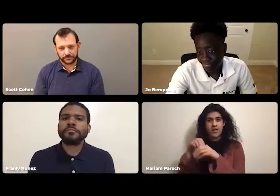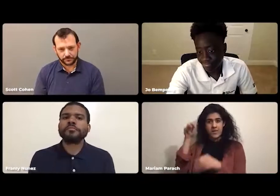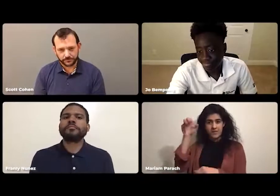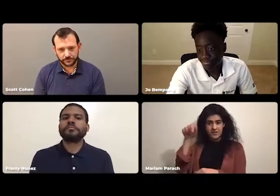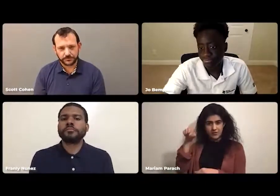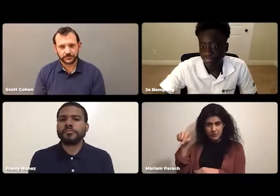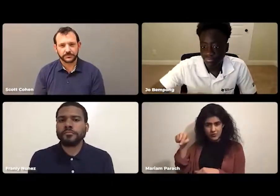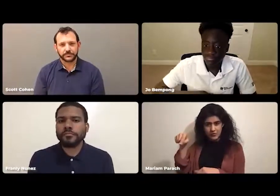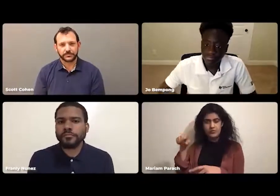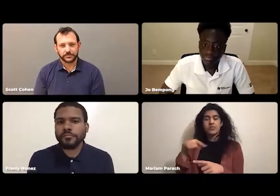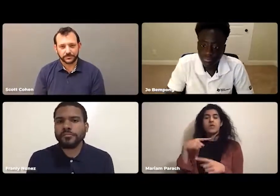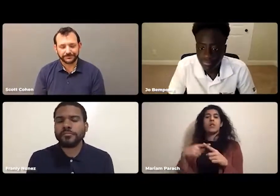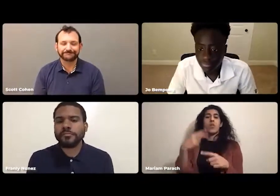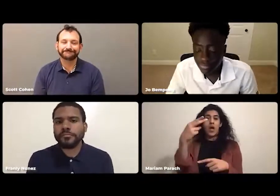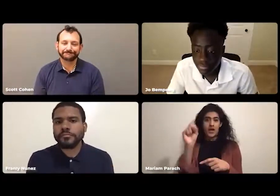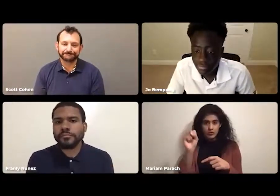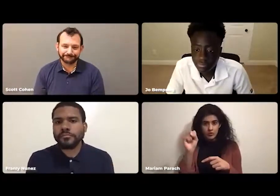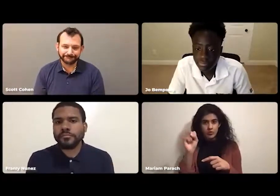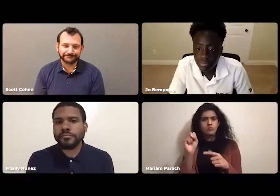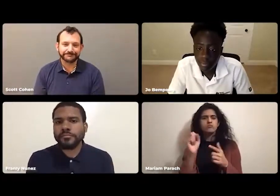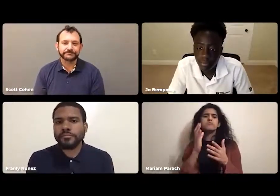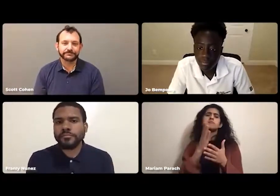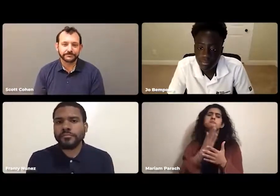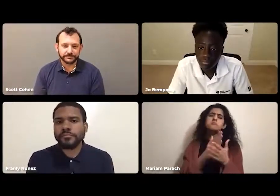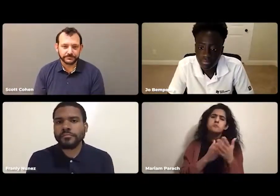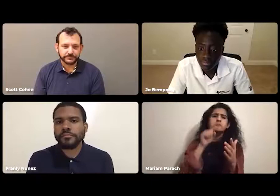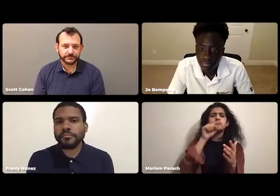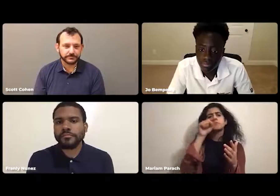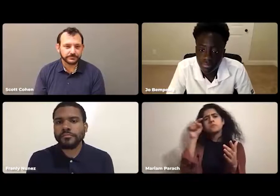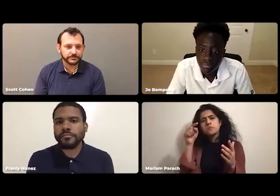All others were white. This was in Massachusetts.